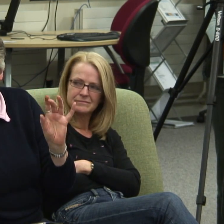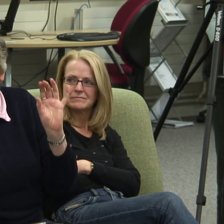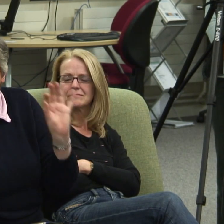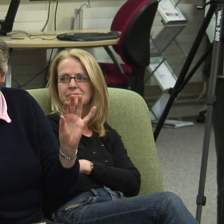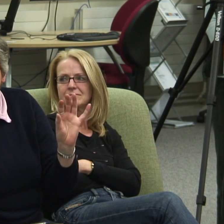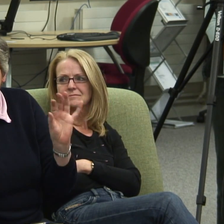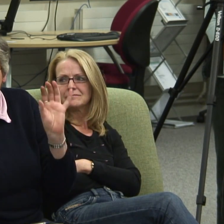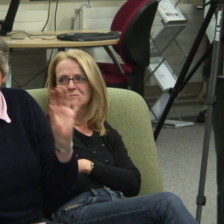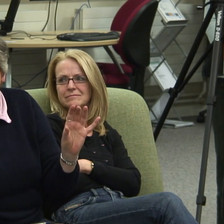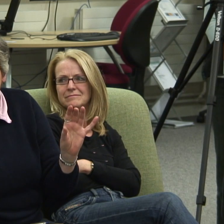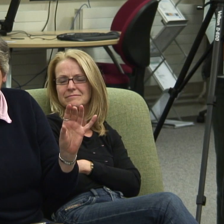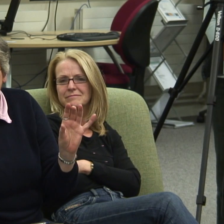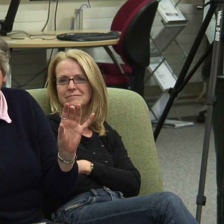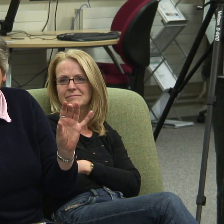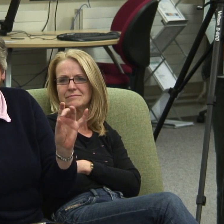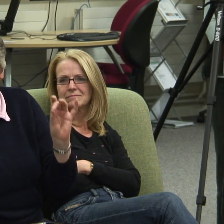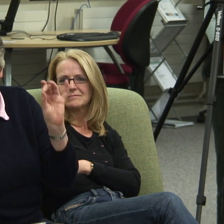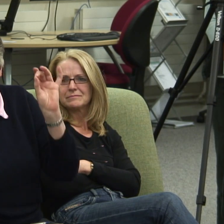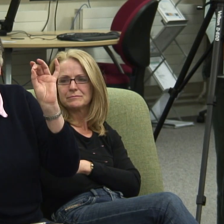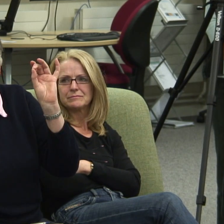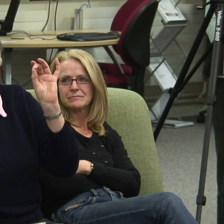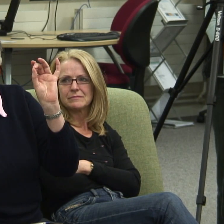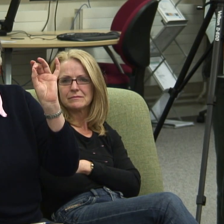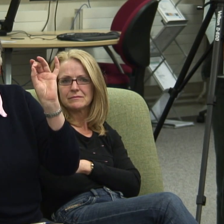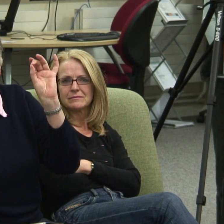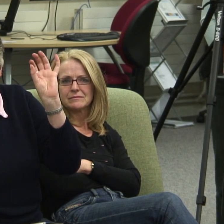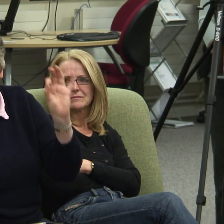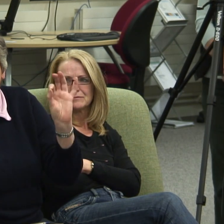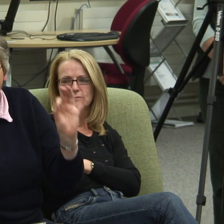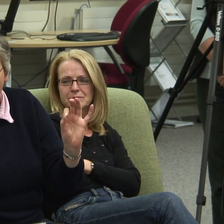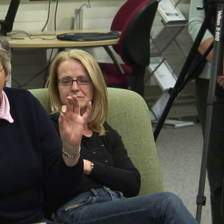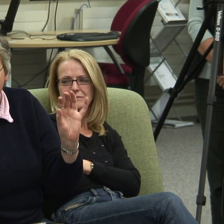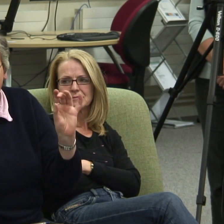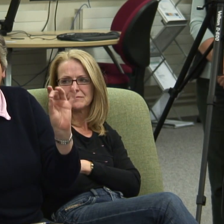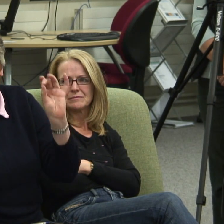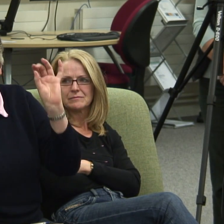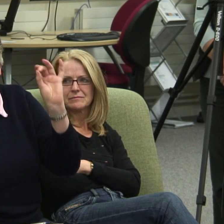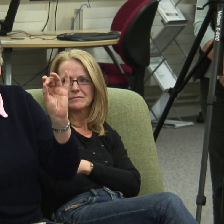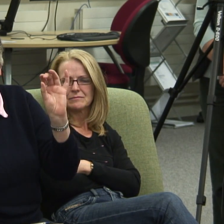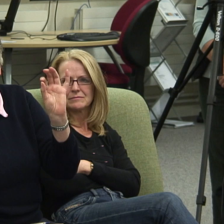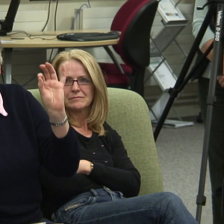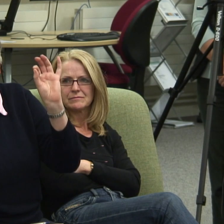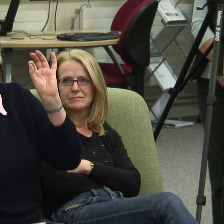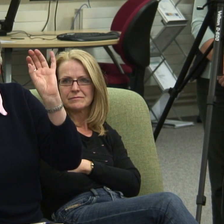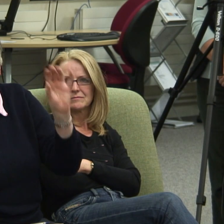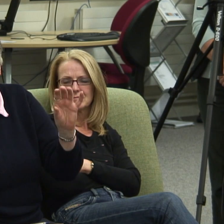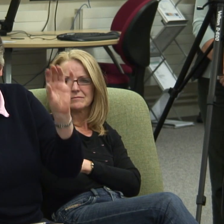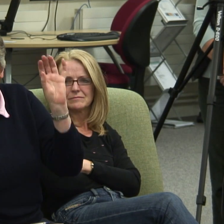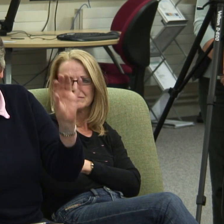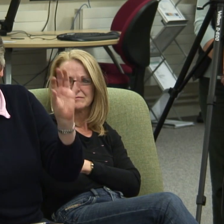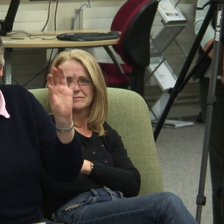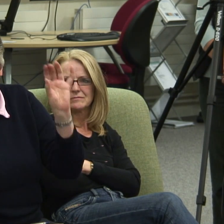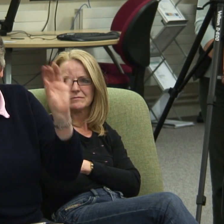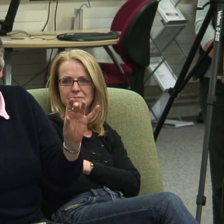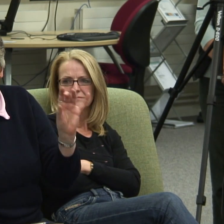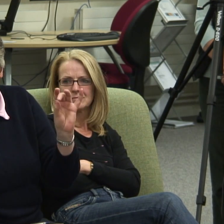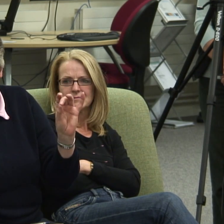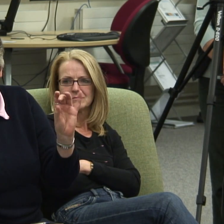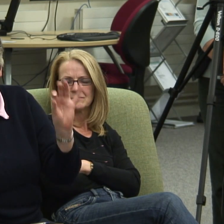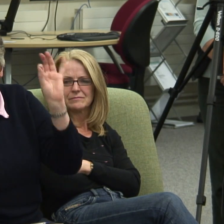the power imbalance that psychiatrists can exert an awful lot of influence on you, which